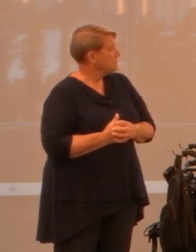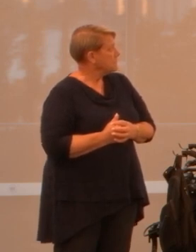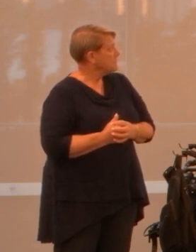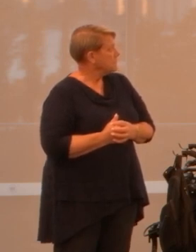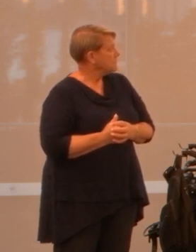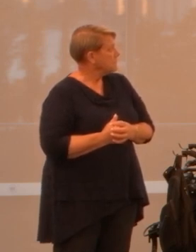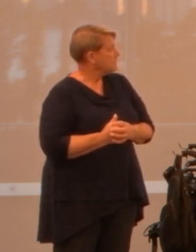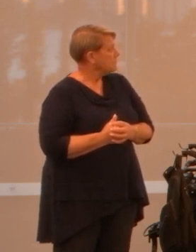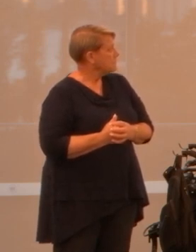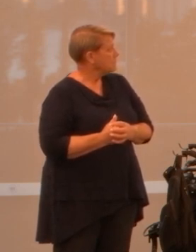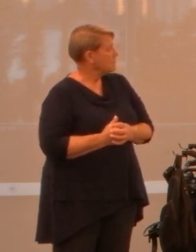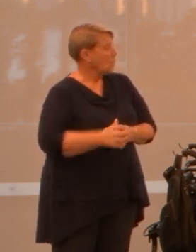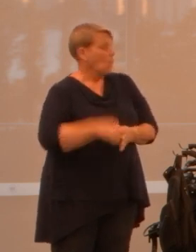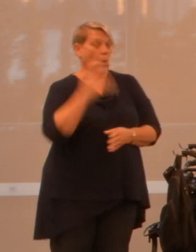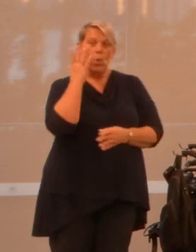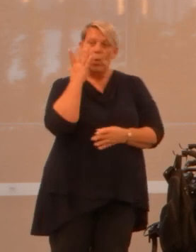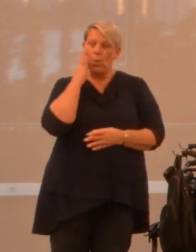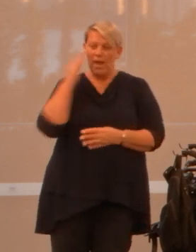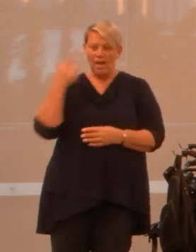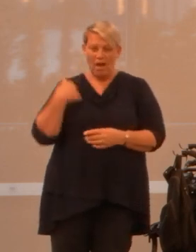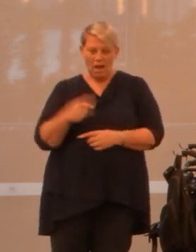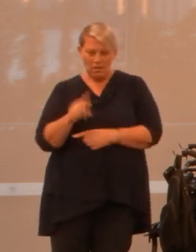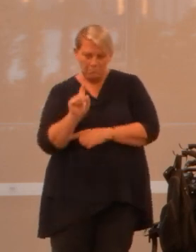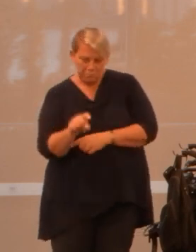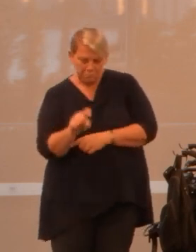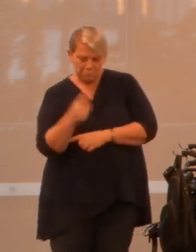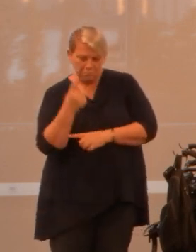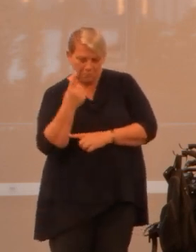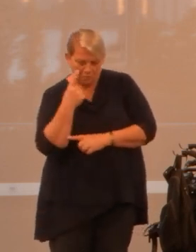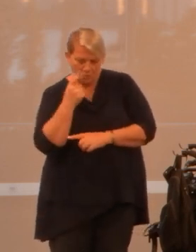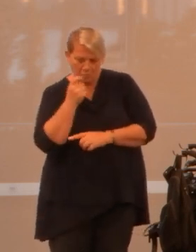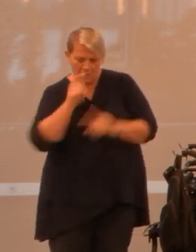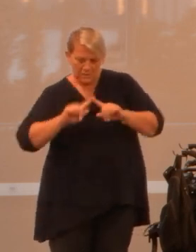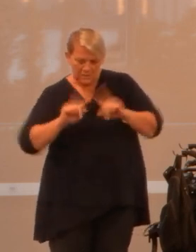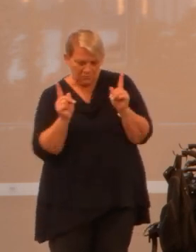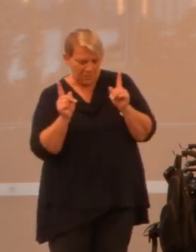When I look onto something, something different that I haven't used before,